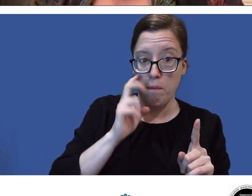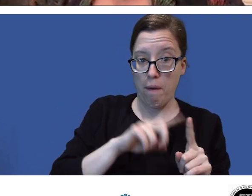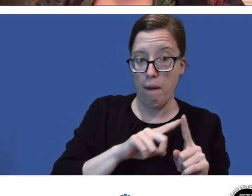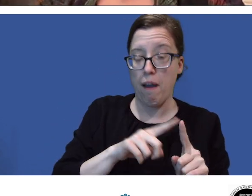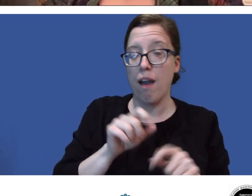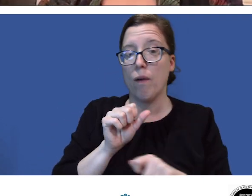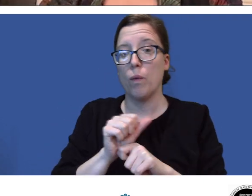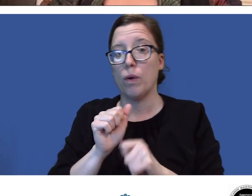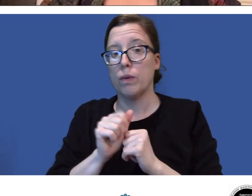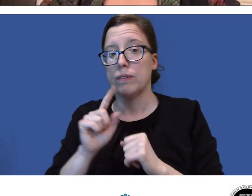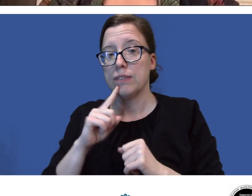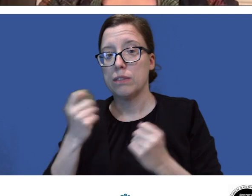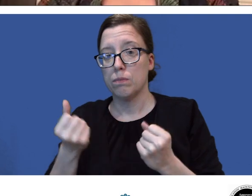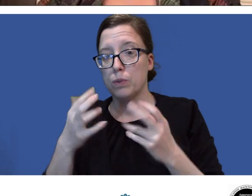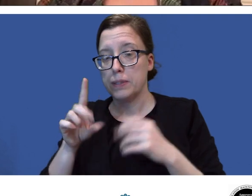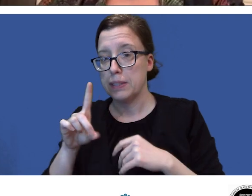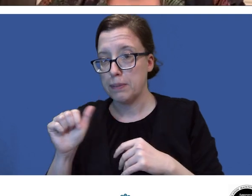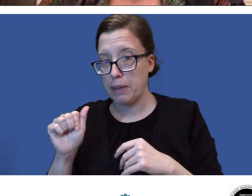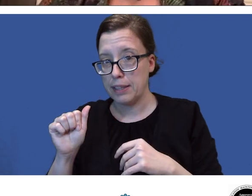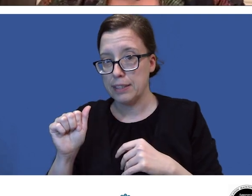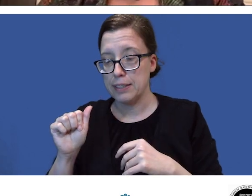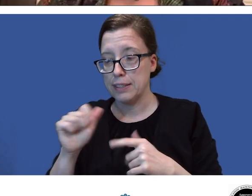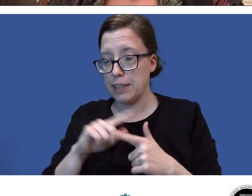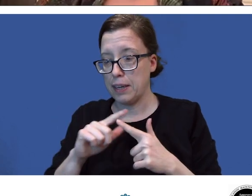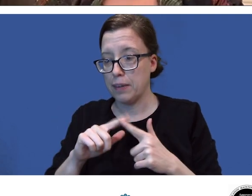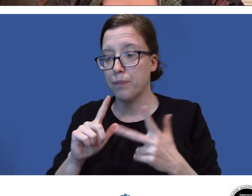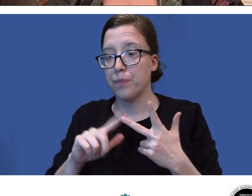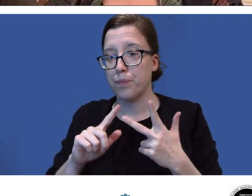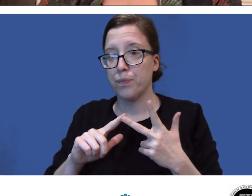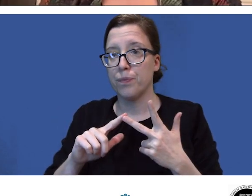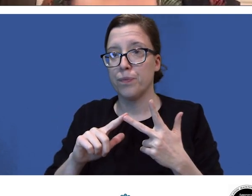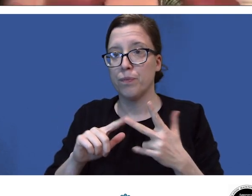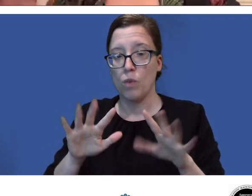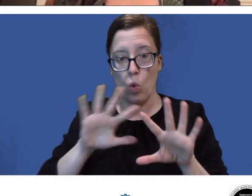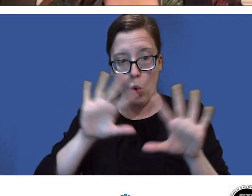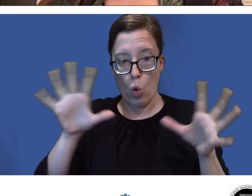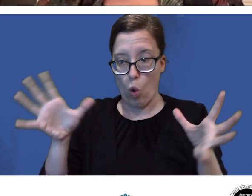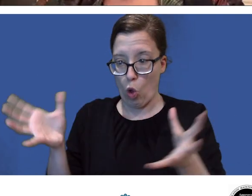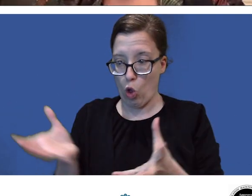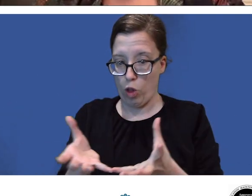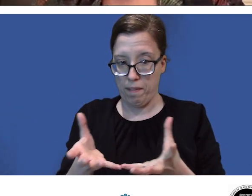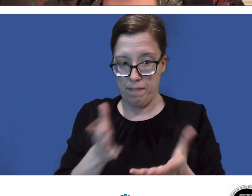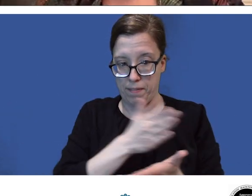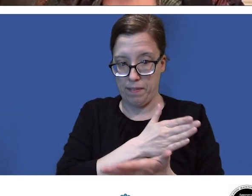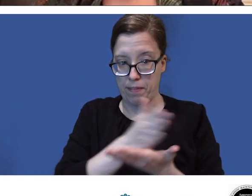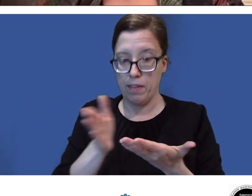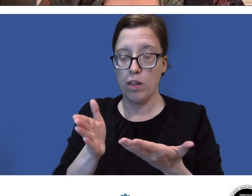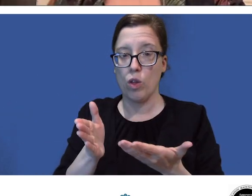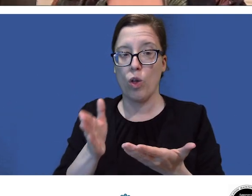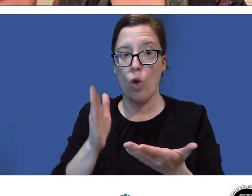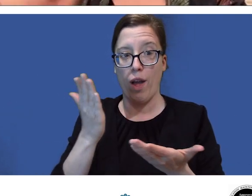the field of severe multiple disabilities. And in all of those things, the thread that